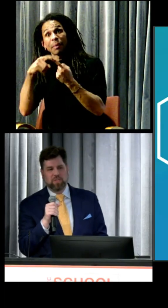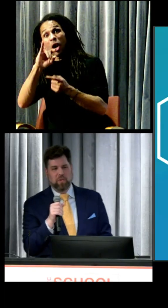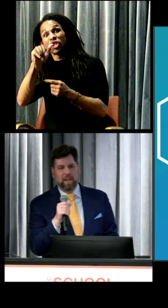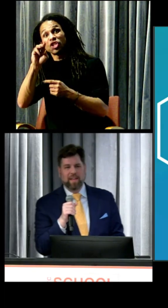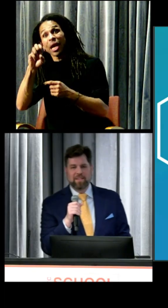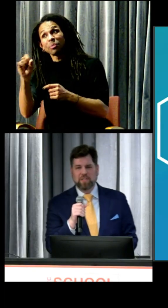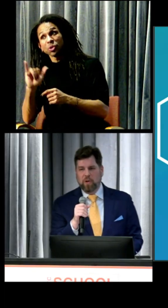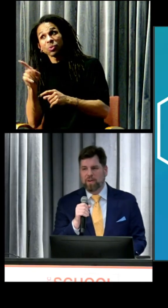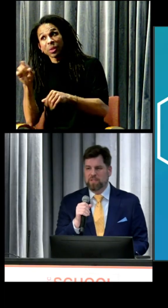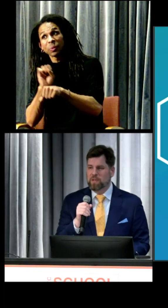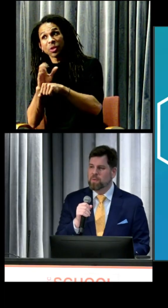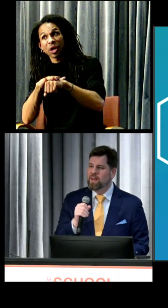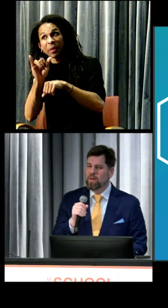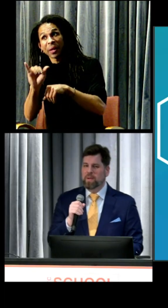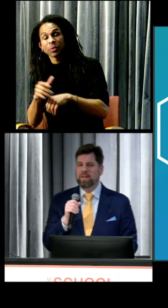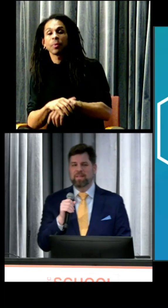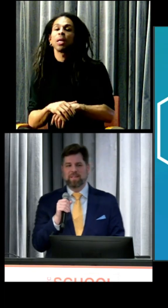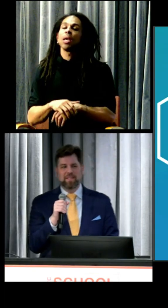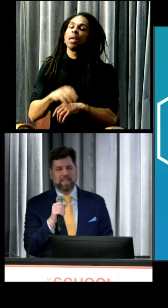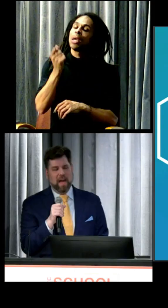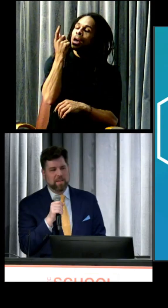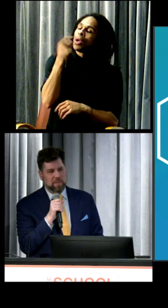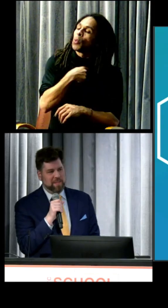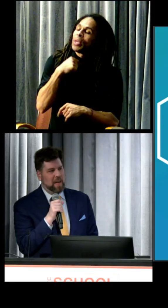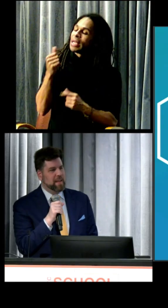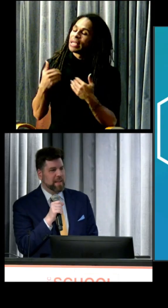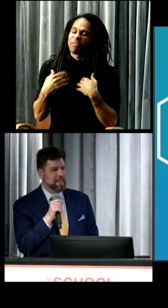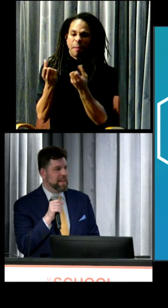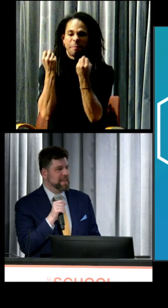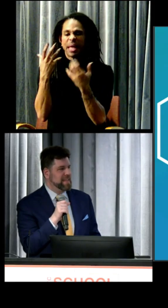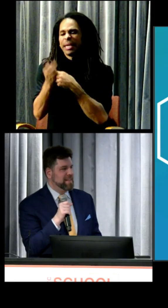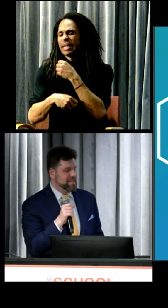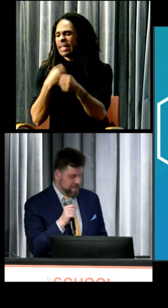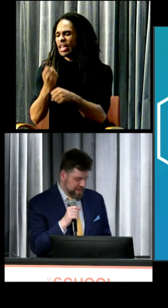but then also to communicate them in a way that was clear and easy to understand.